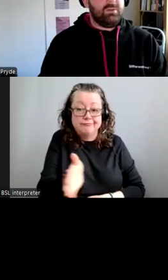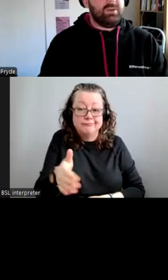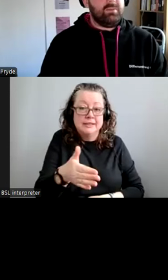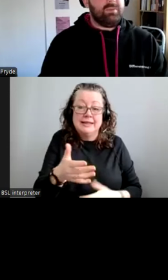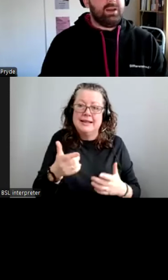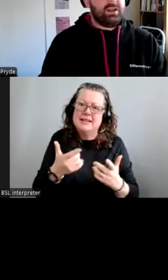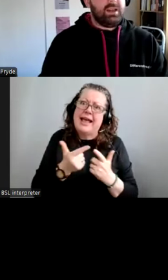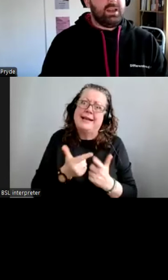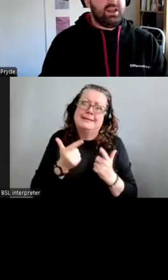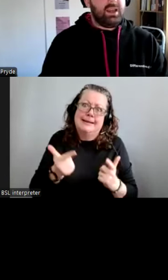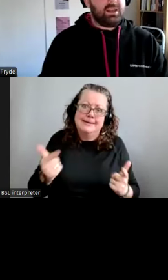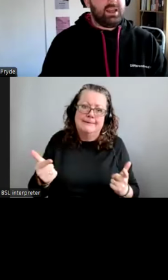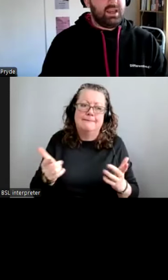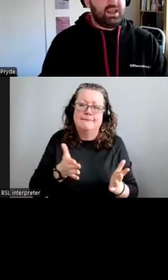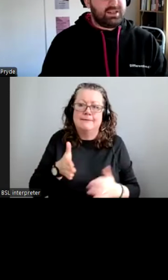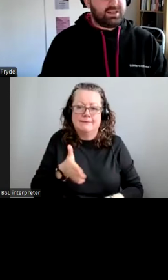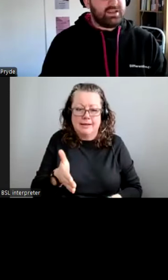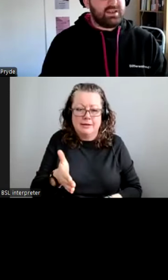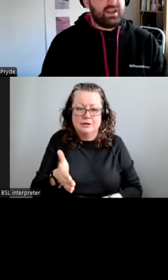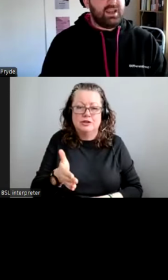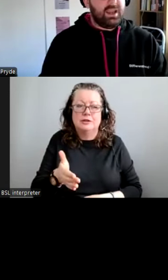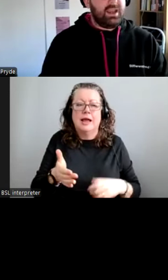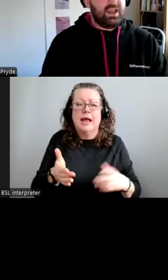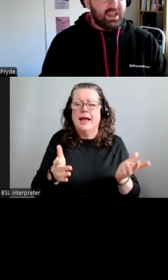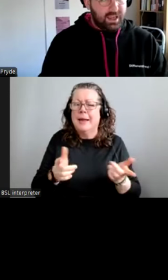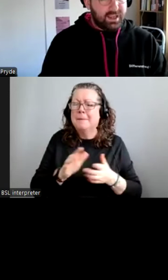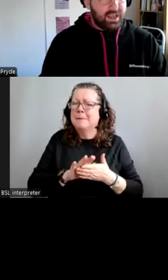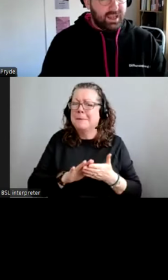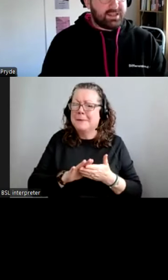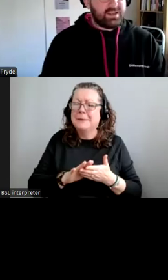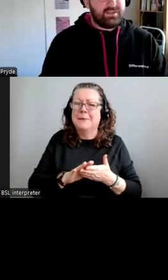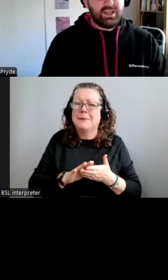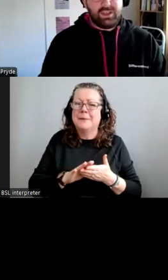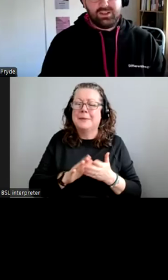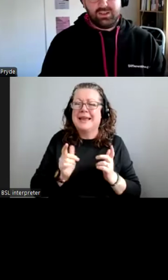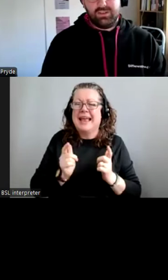What we mean by excessive navigation